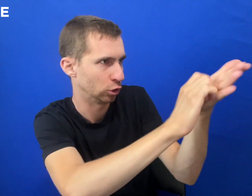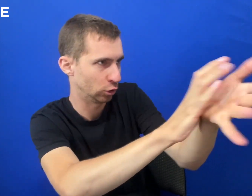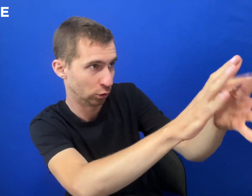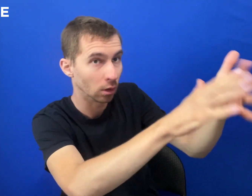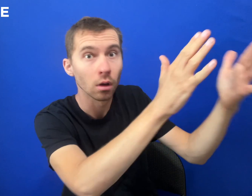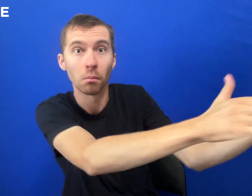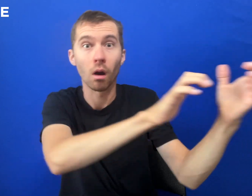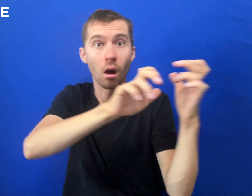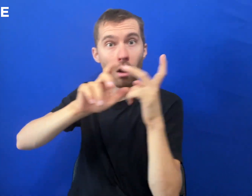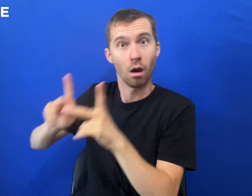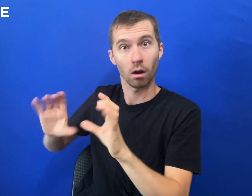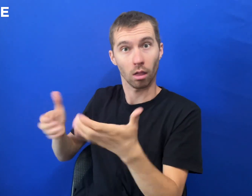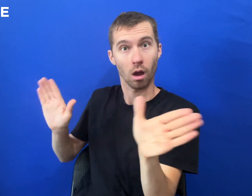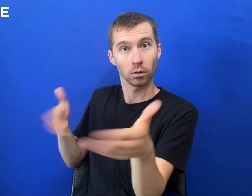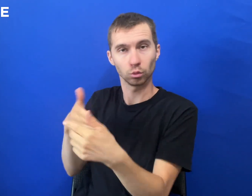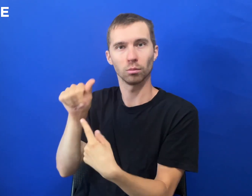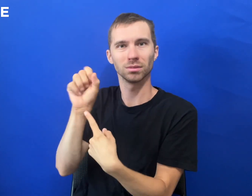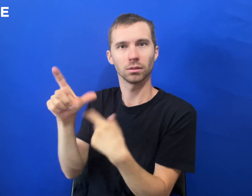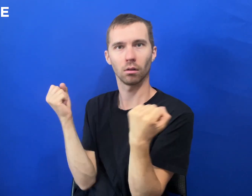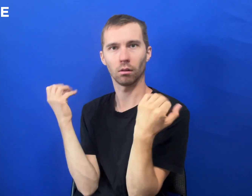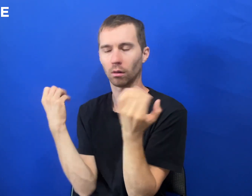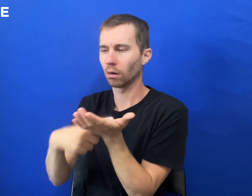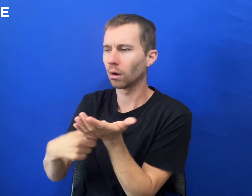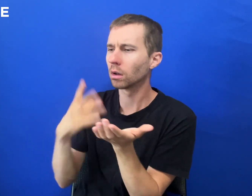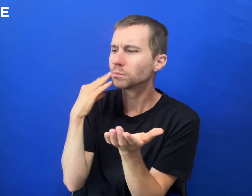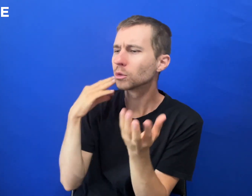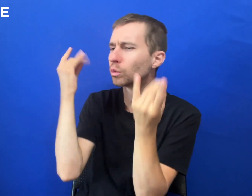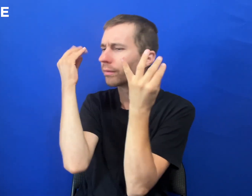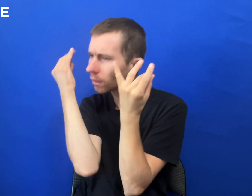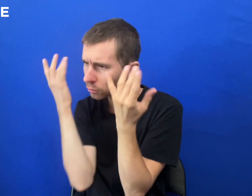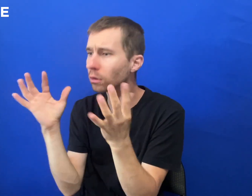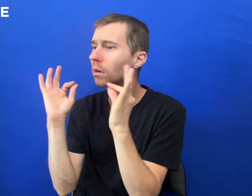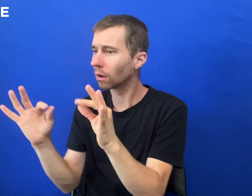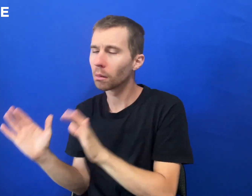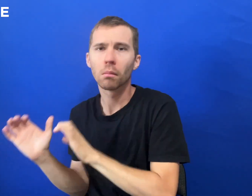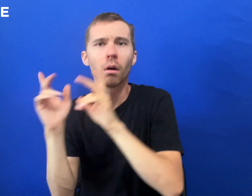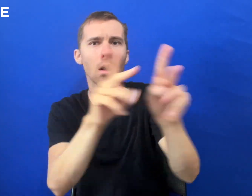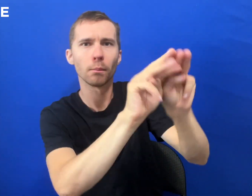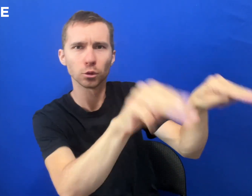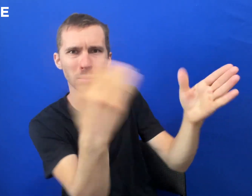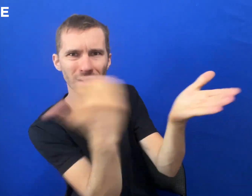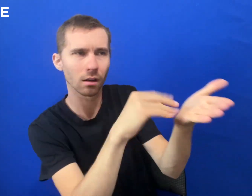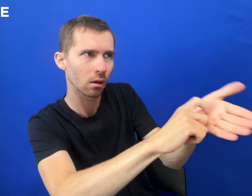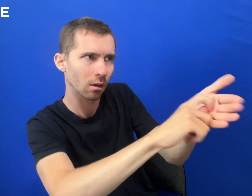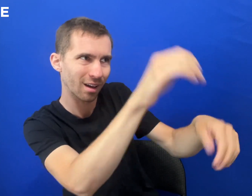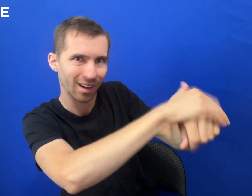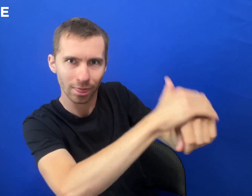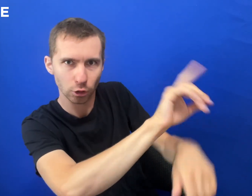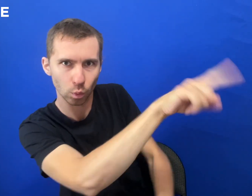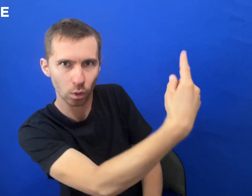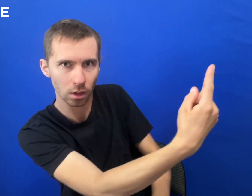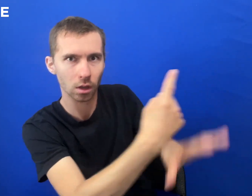When they go back to the classroom, they do an ASL-only discussion to share their reflections, etc. When students return to the museum, they revert to using only English.